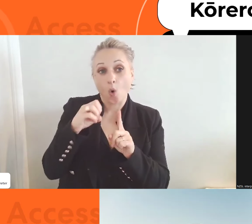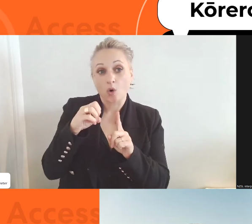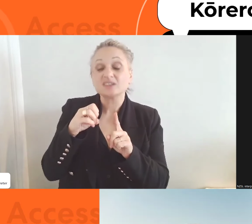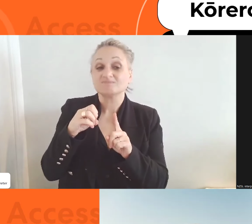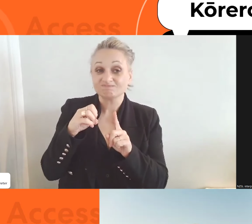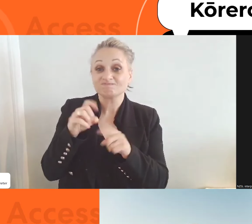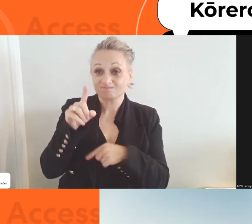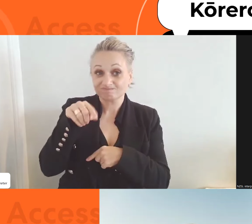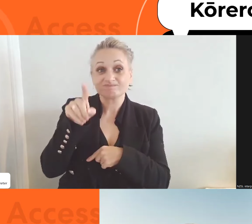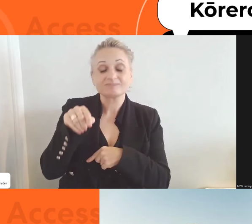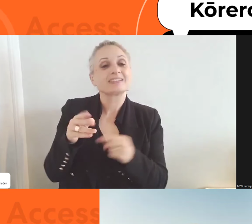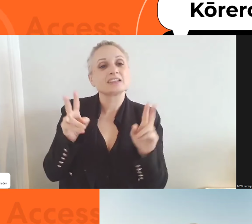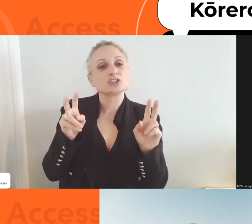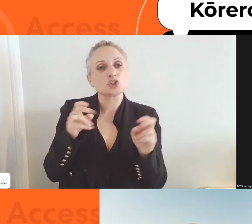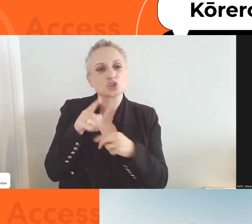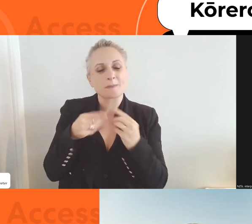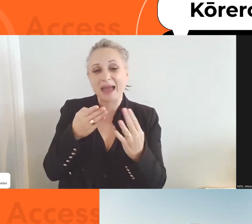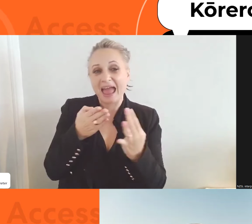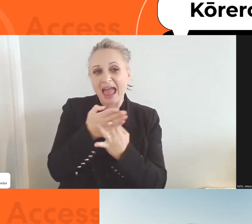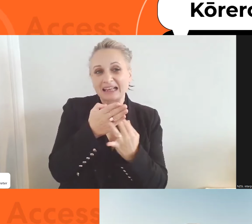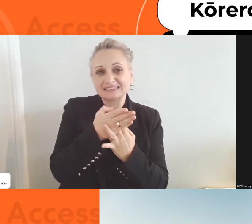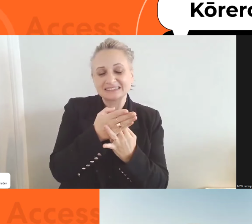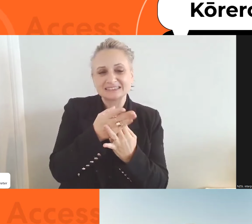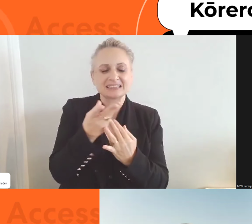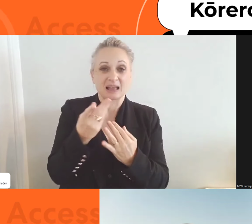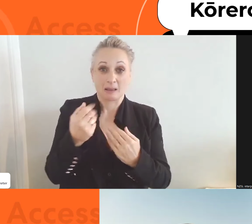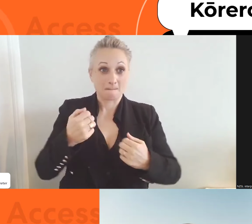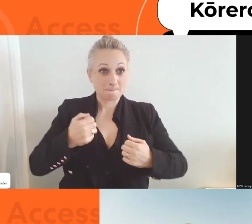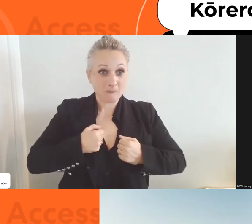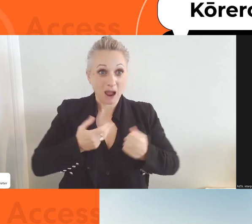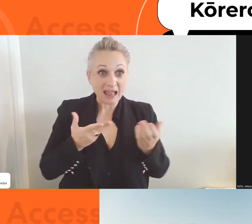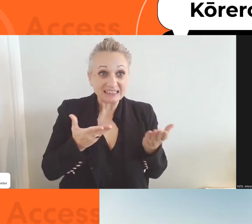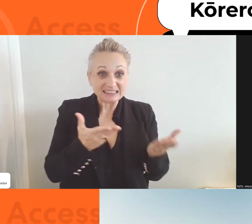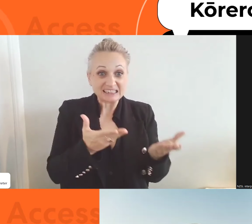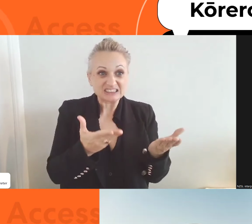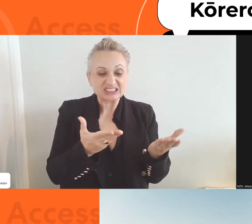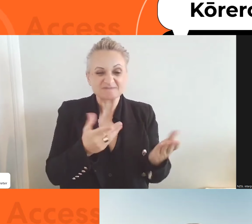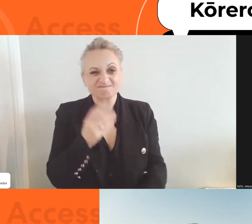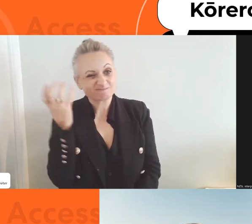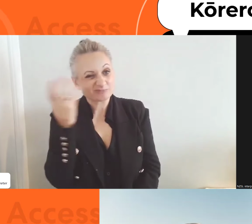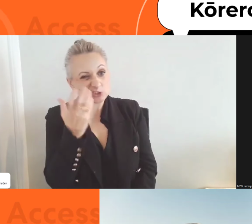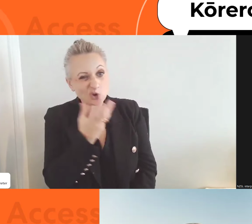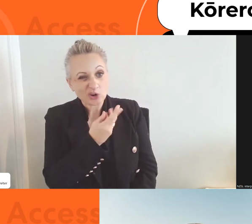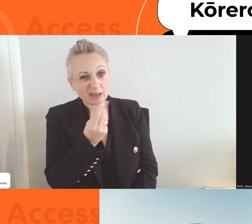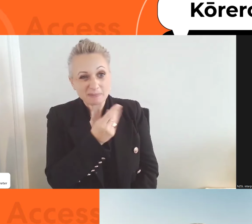a question around the kitchen. When they got to my kitchen they said we've got no more money so it's not been modified. So I can't